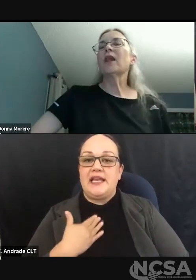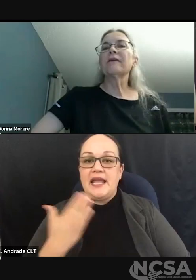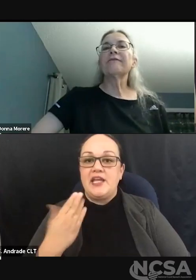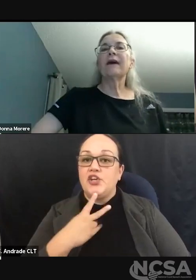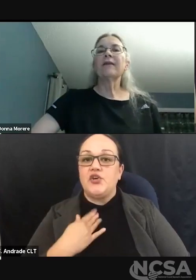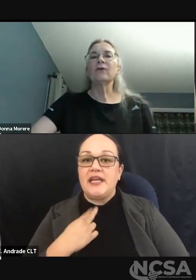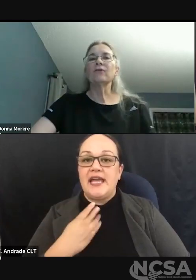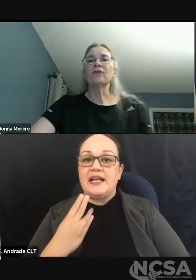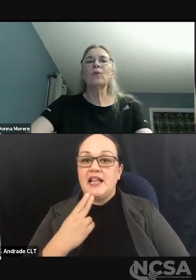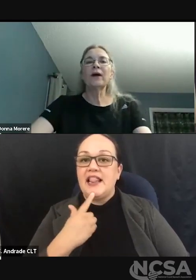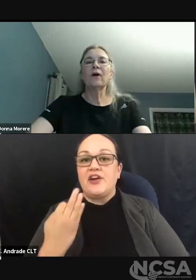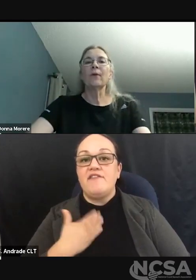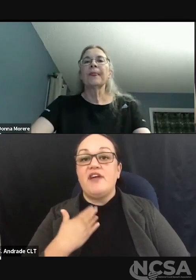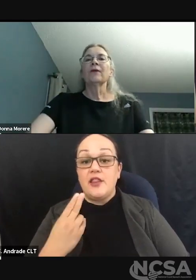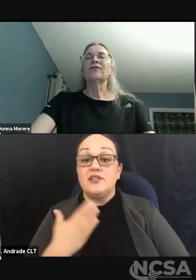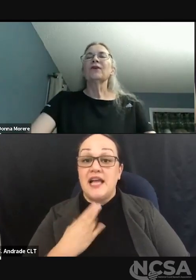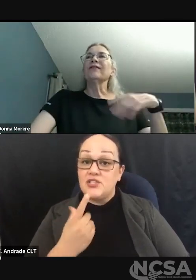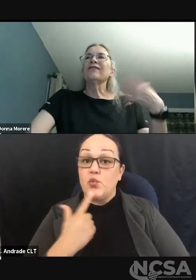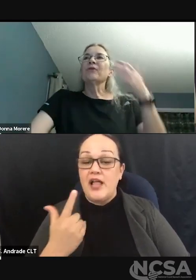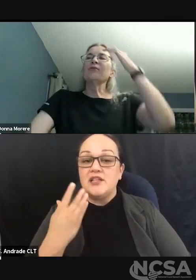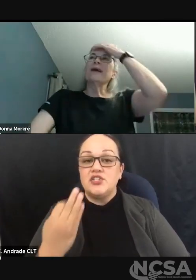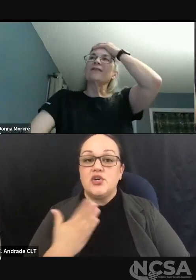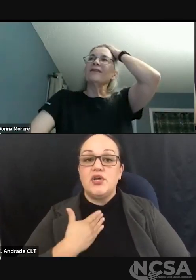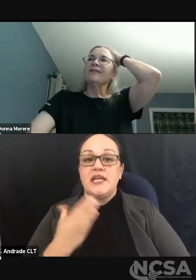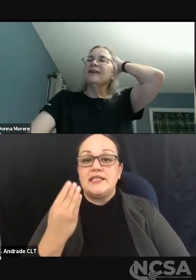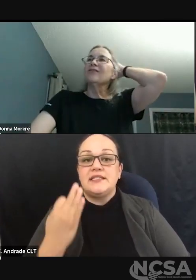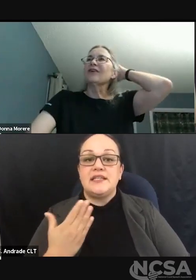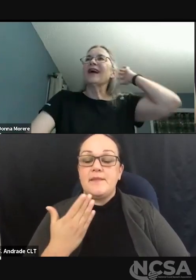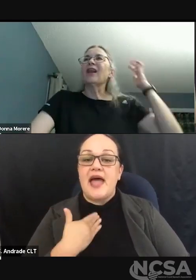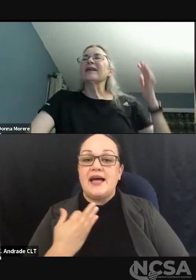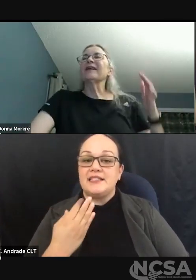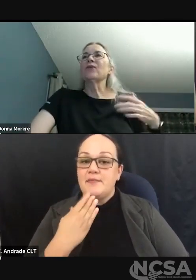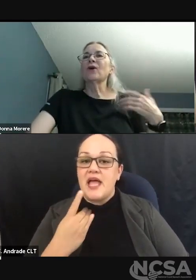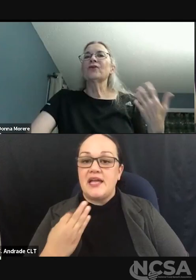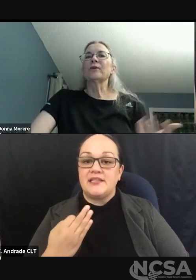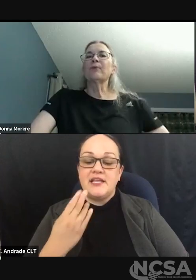And cueing can clarify those as well. So, in some aspects, these kids are kind of like kids with auditory